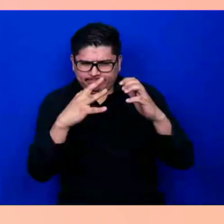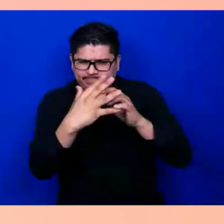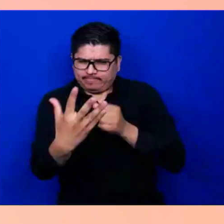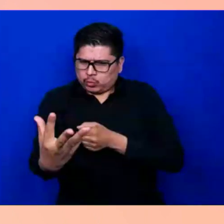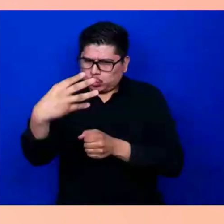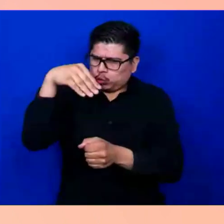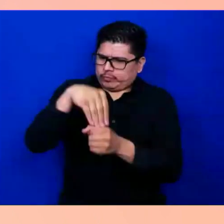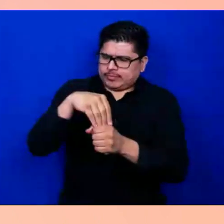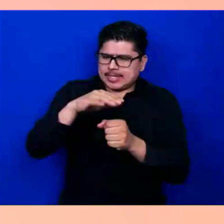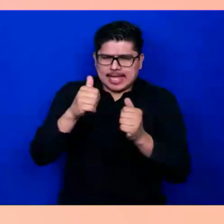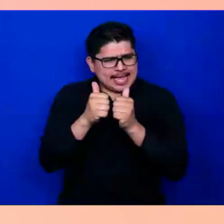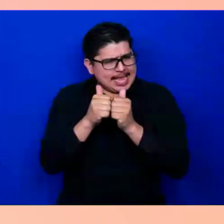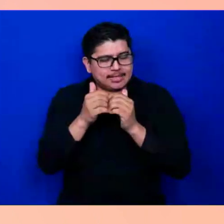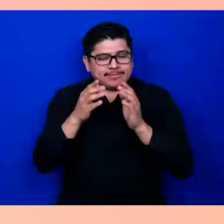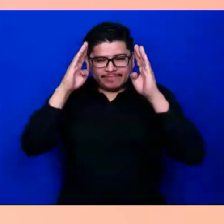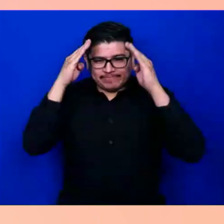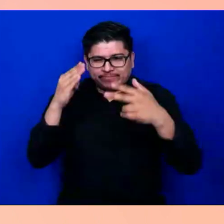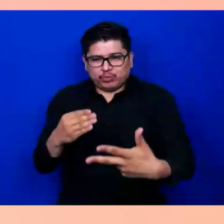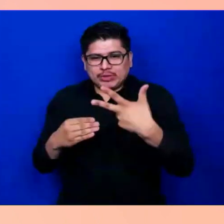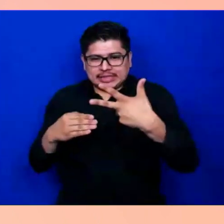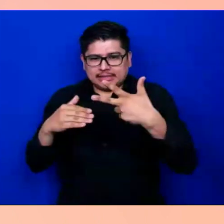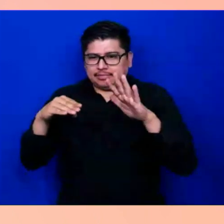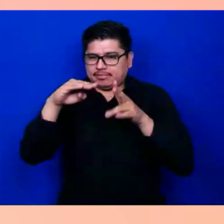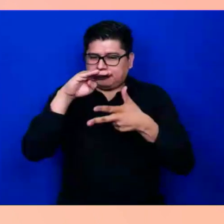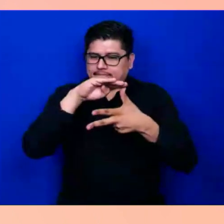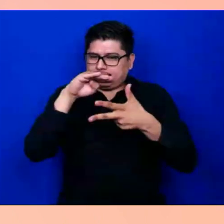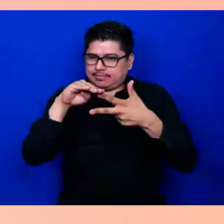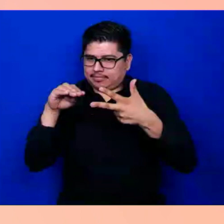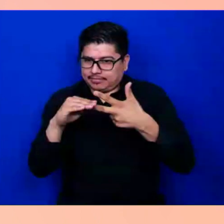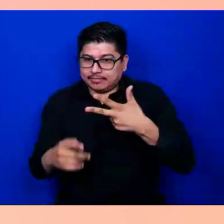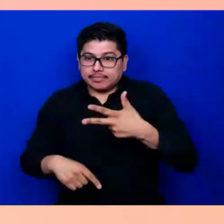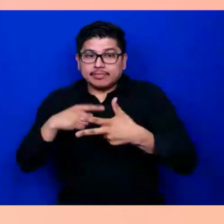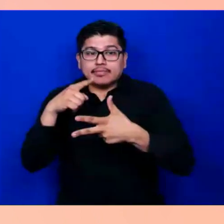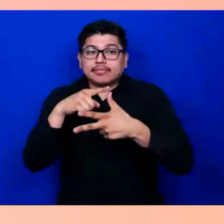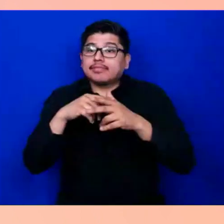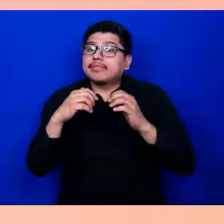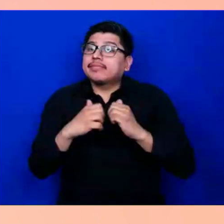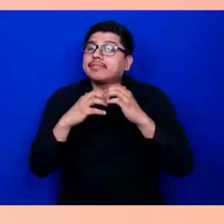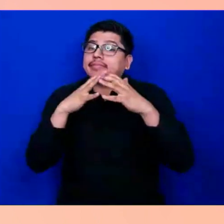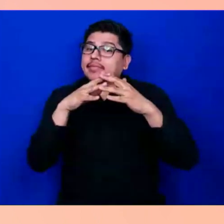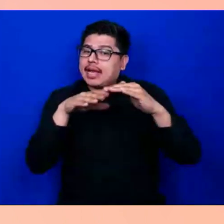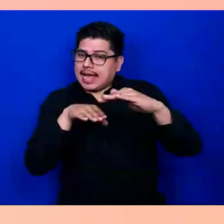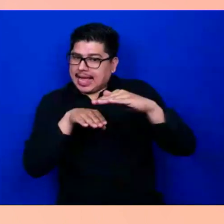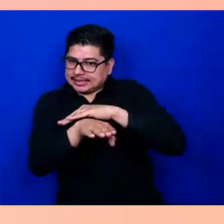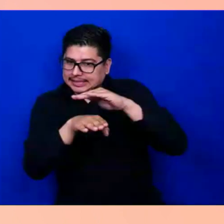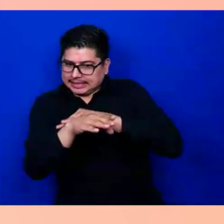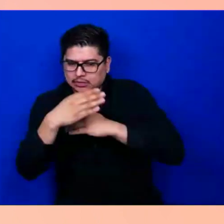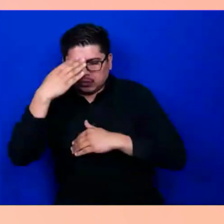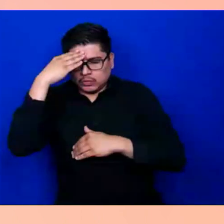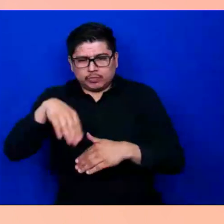One, built accessibly. I know that's not rocket science, but it's really important to say.